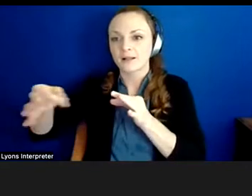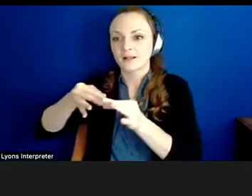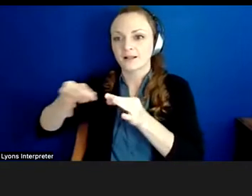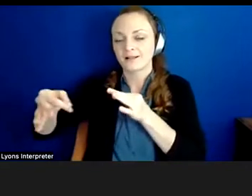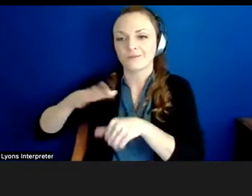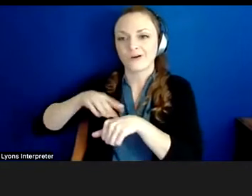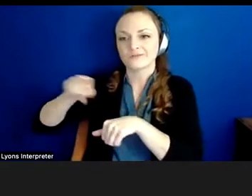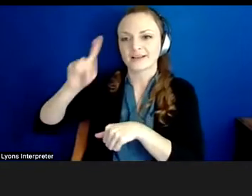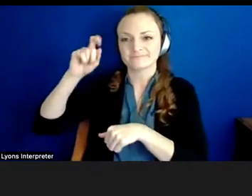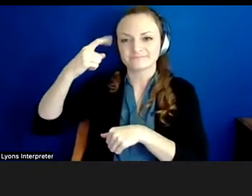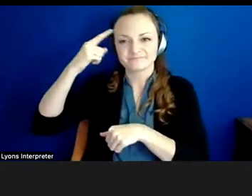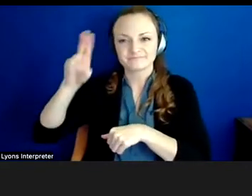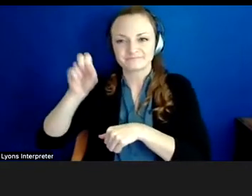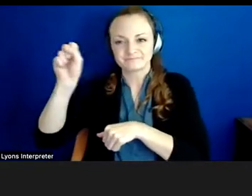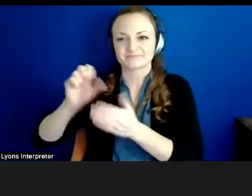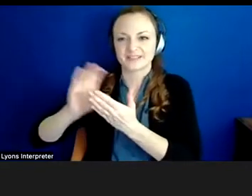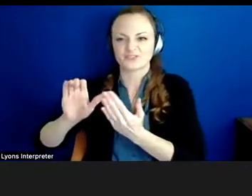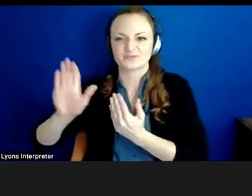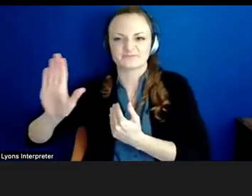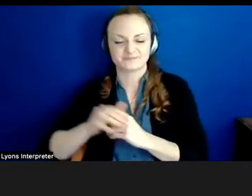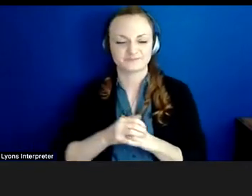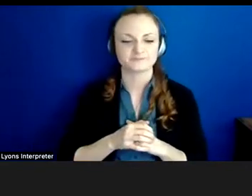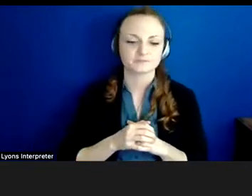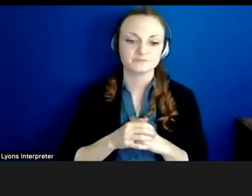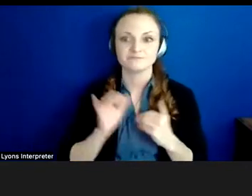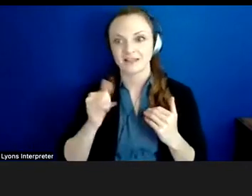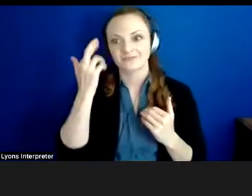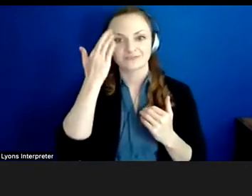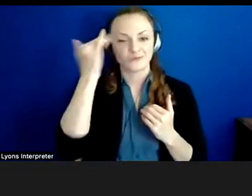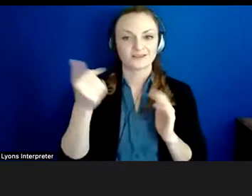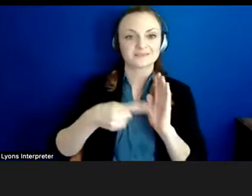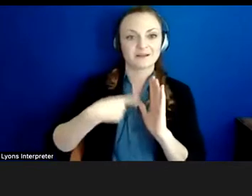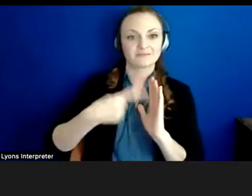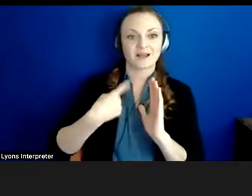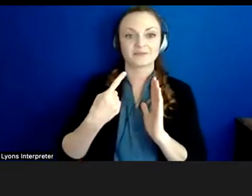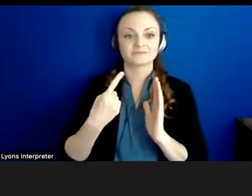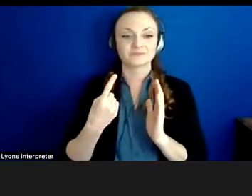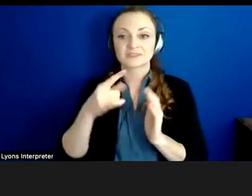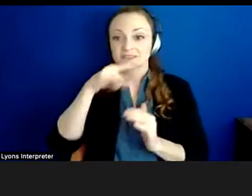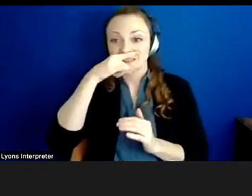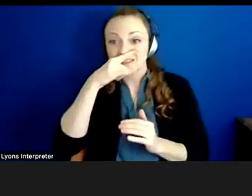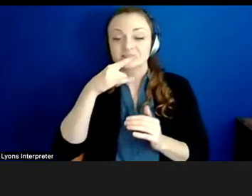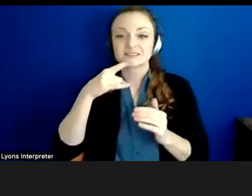19:11:36 So this is why, for example, sometimes kids are on spring break during Passover.